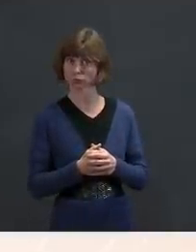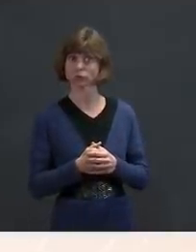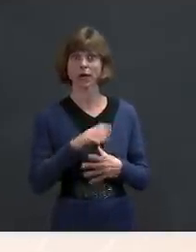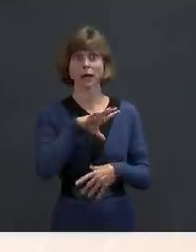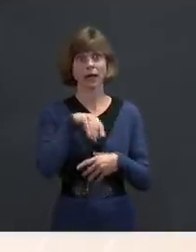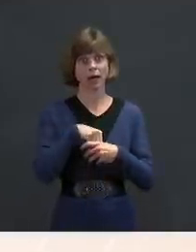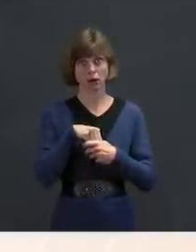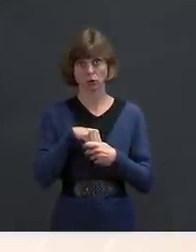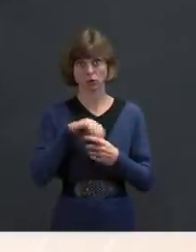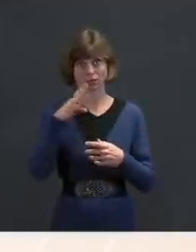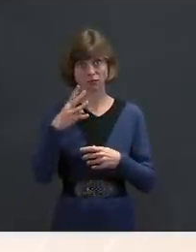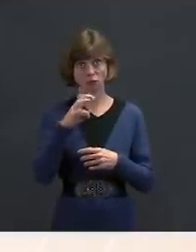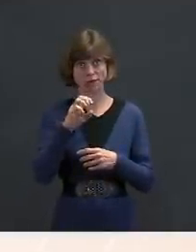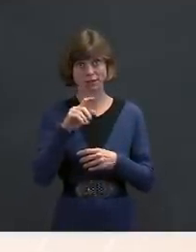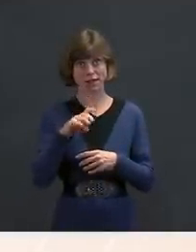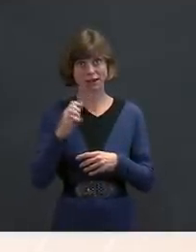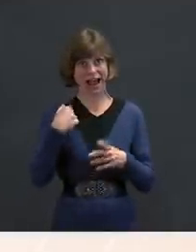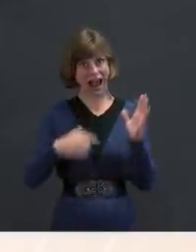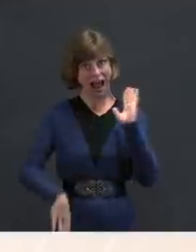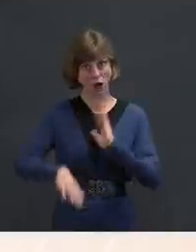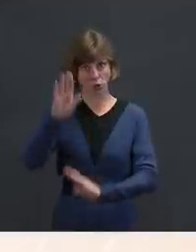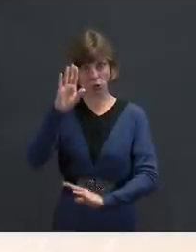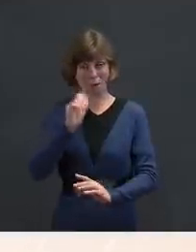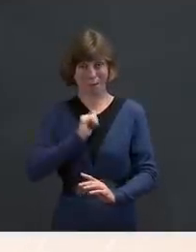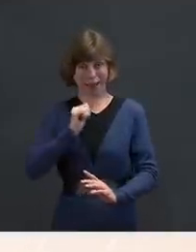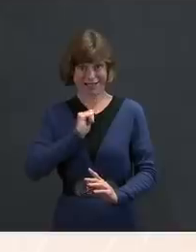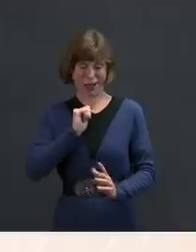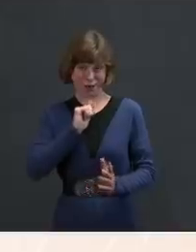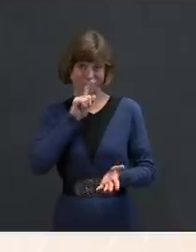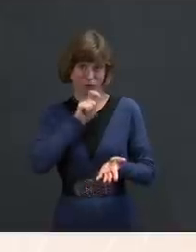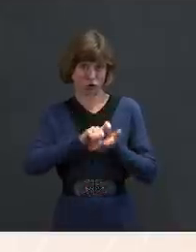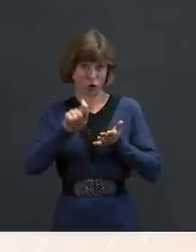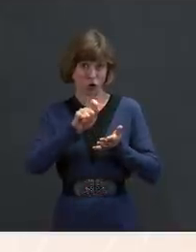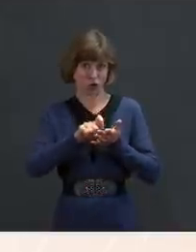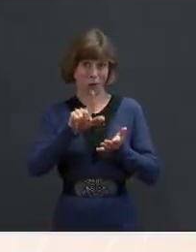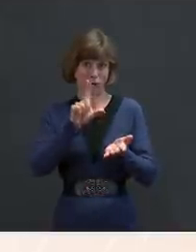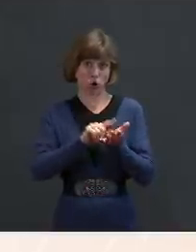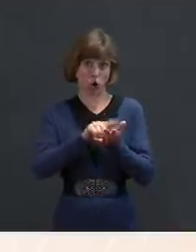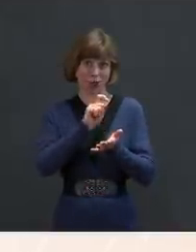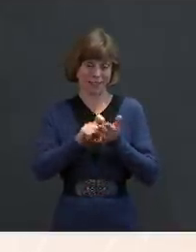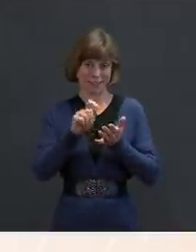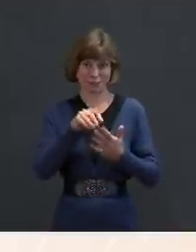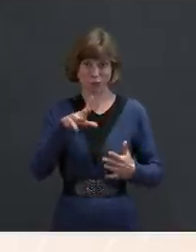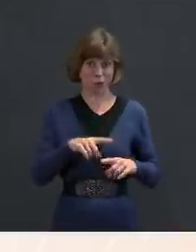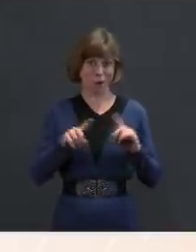I actually grew up as a journalism student, but apparently I wasn't a good enough writer to make it the whole way.